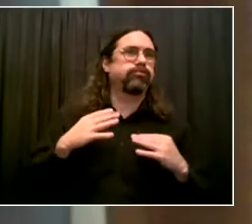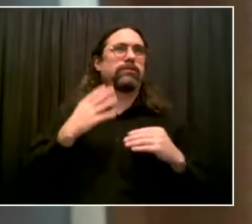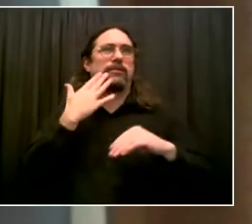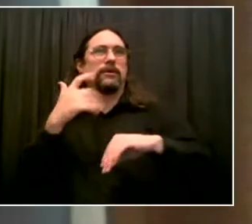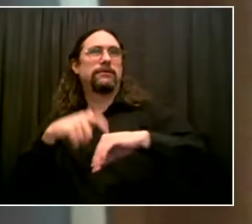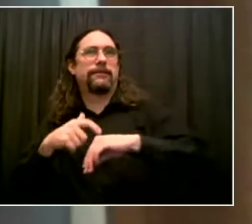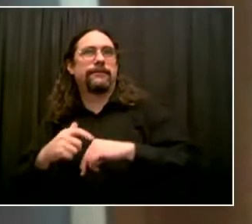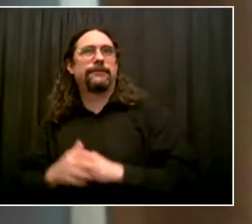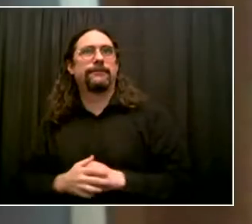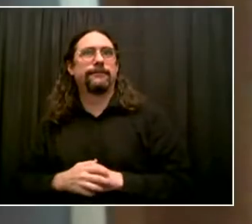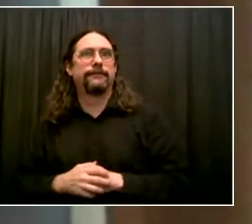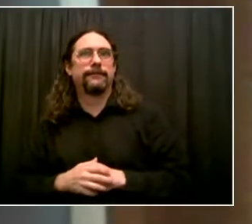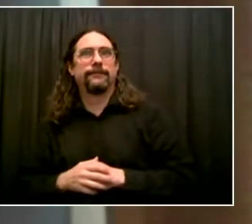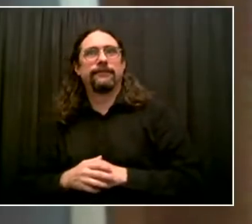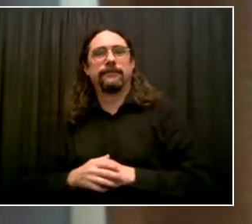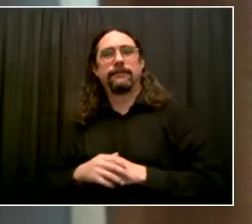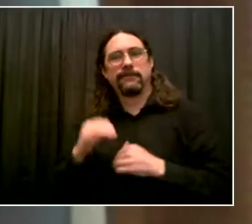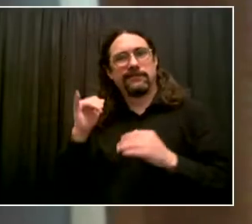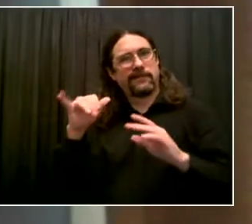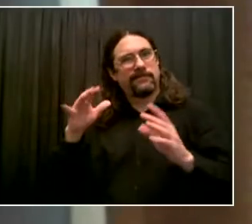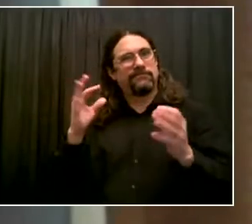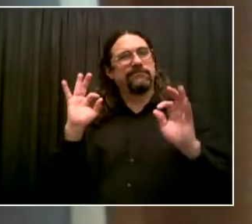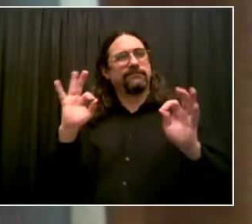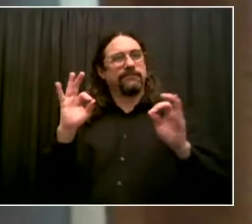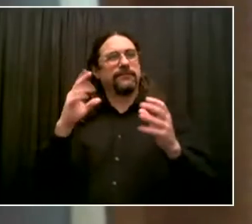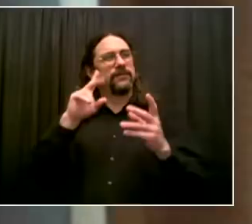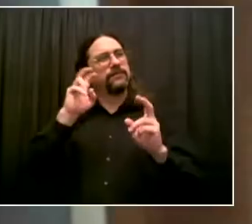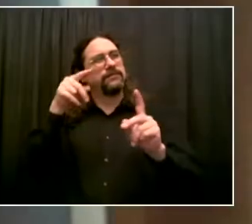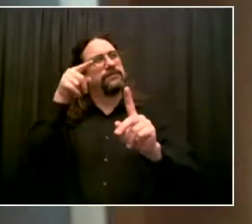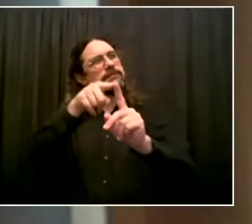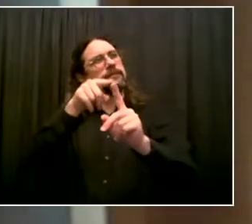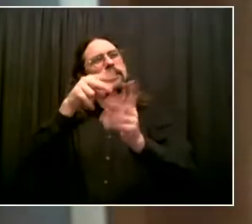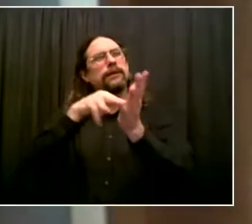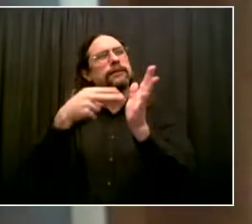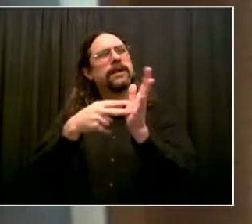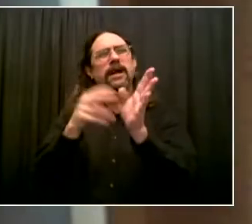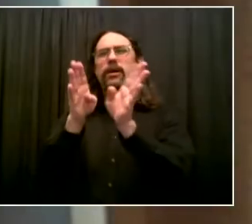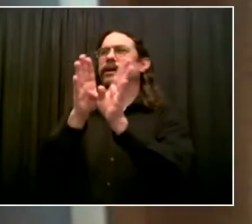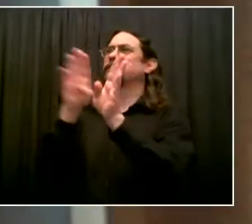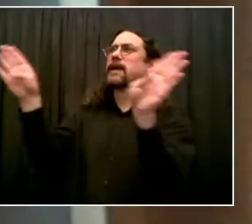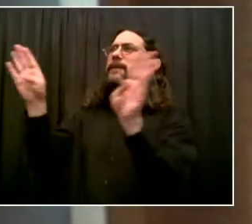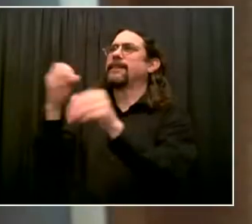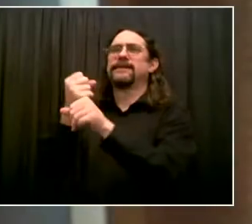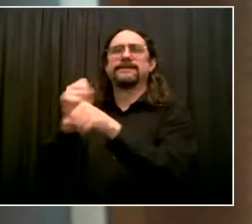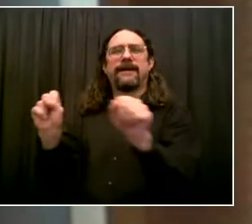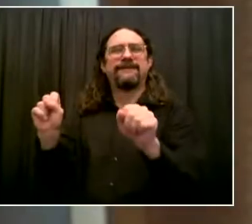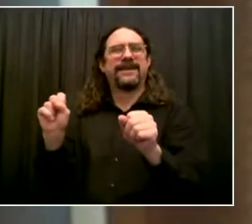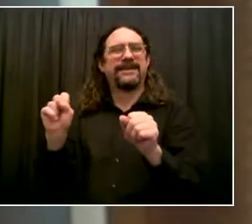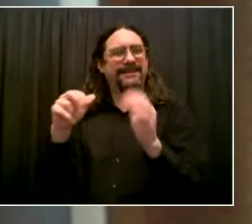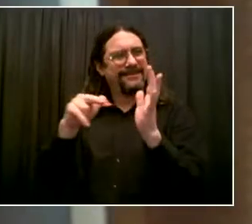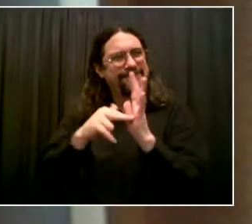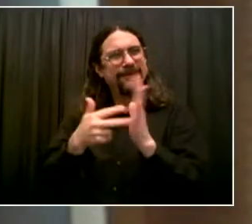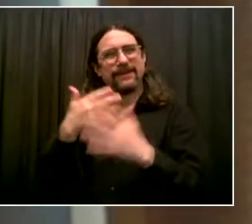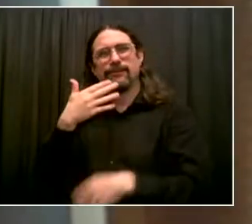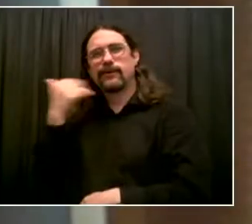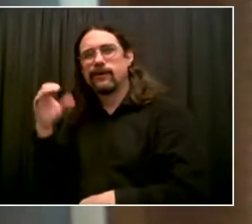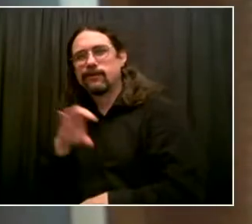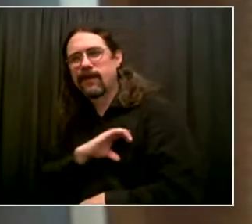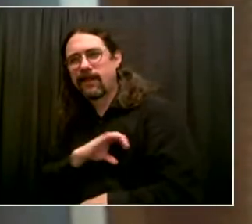STREETS IN THE COMMUNITY, IT WILL REQUIREA FULL WHOLISTIC APPROACH TO REIALZE THE